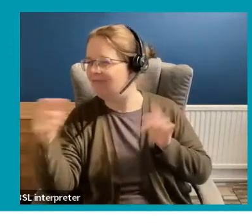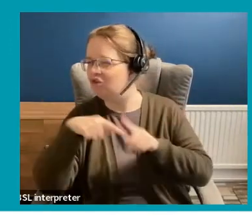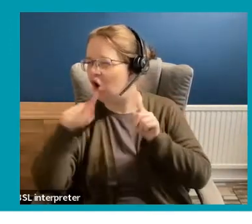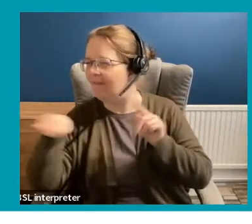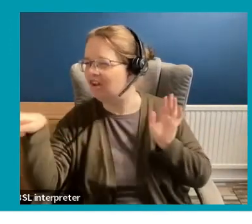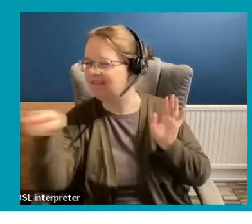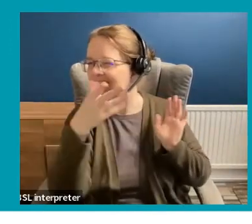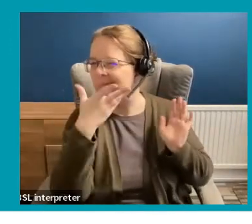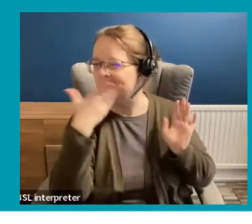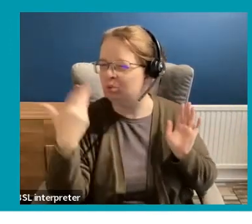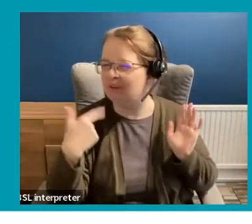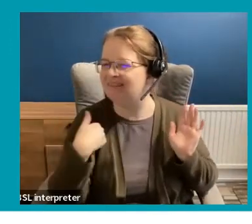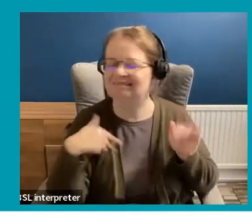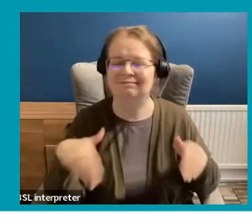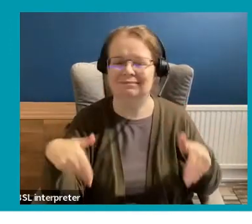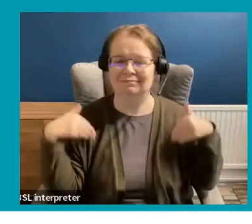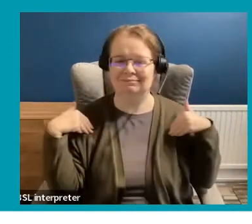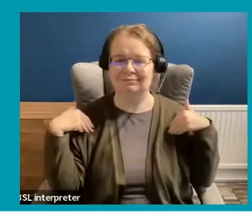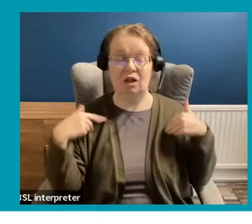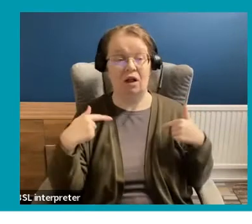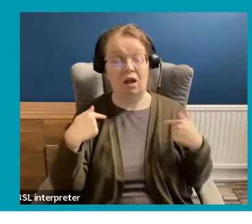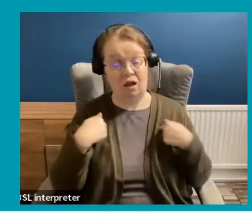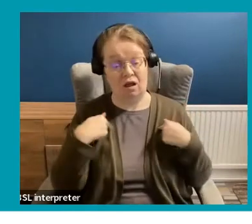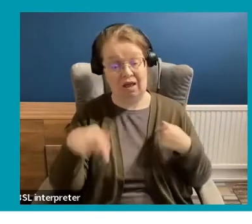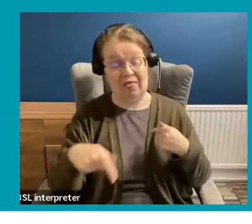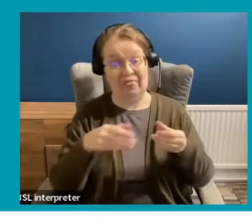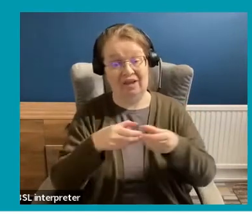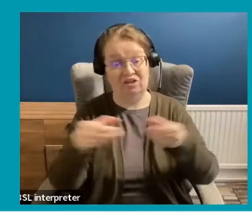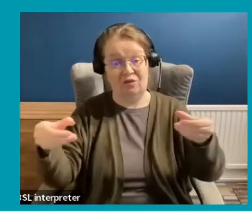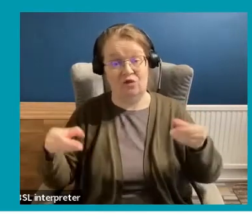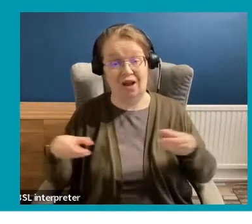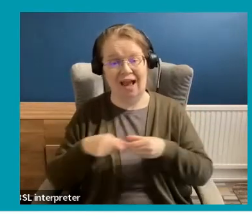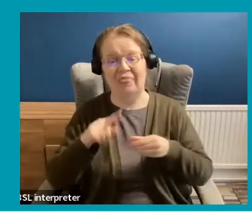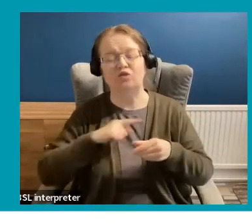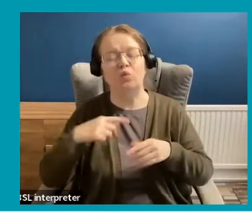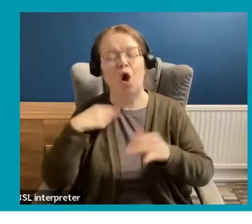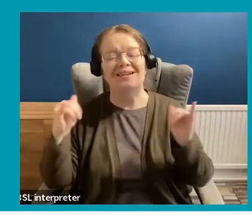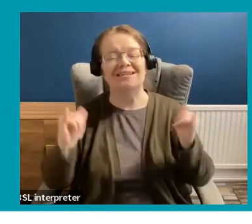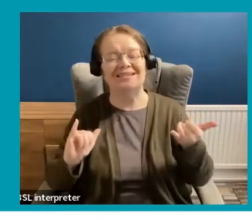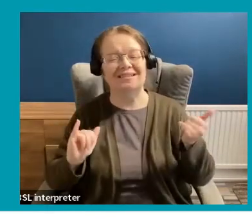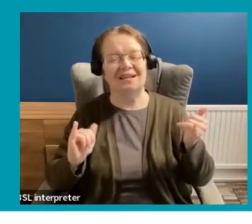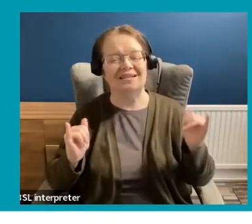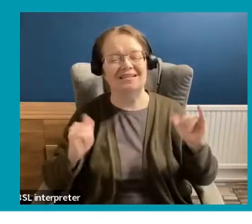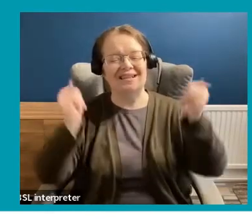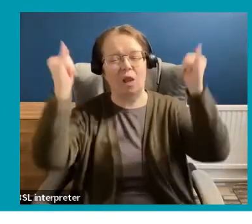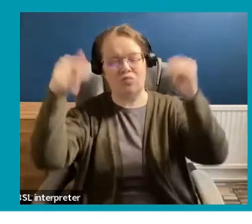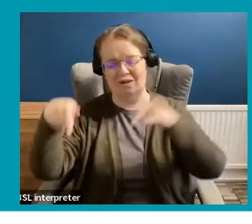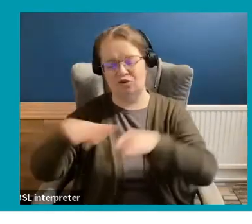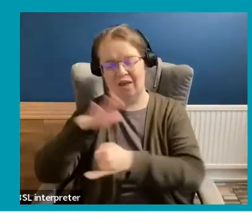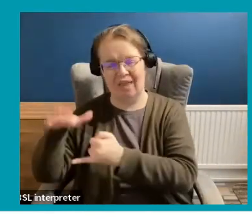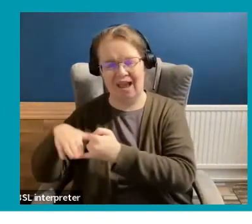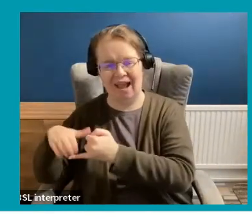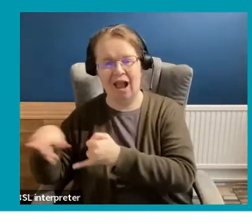When I decided this framework I did it celebration last because a lot of people deceleration first.